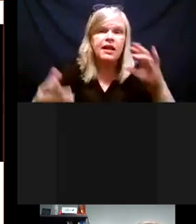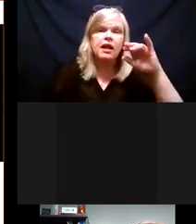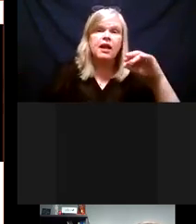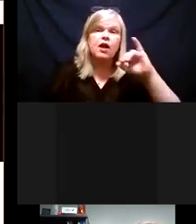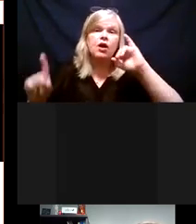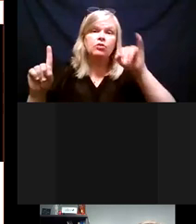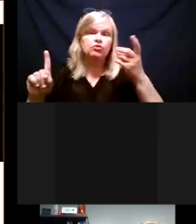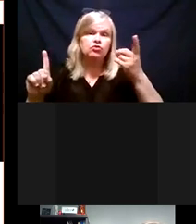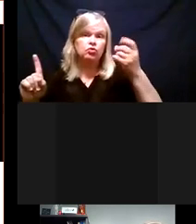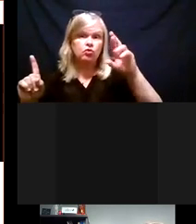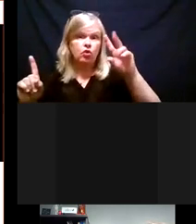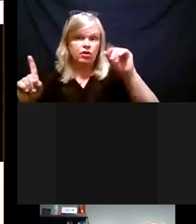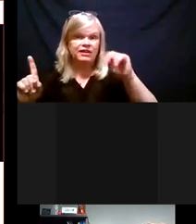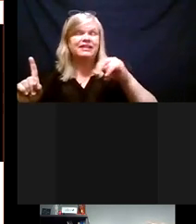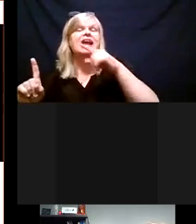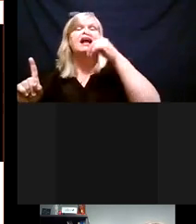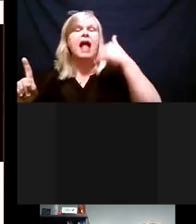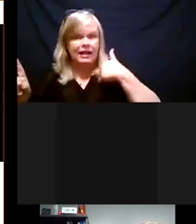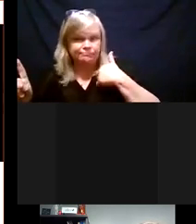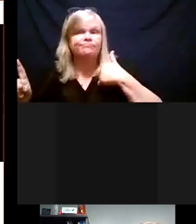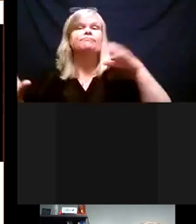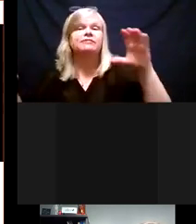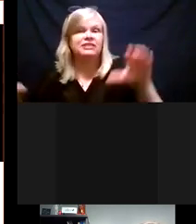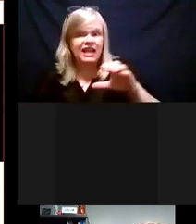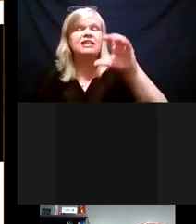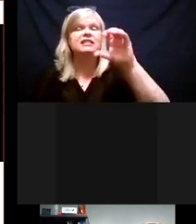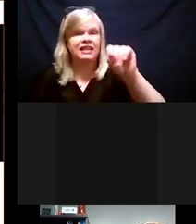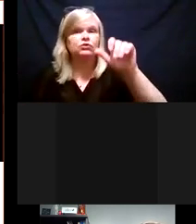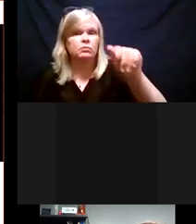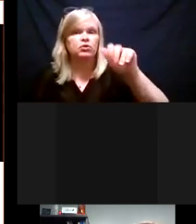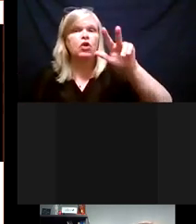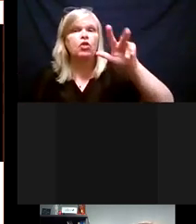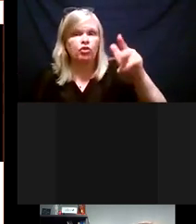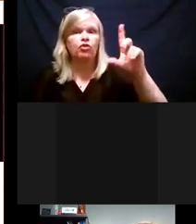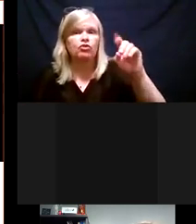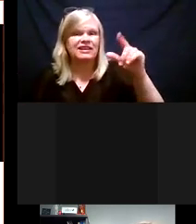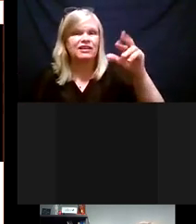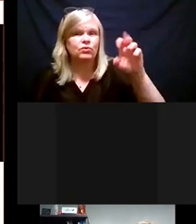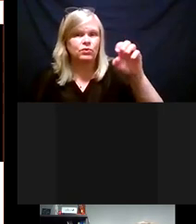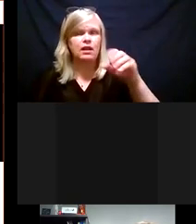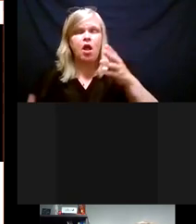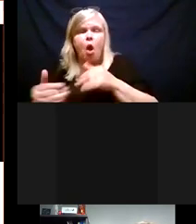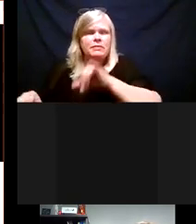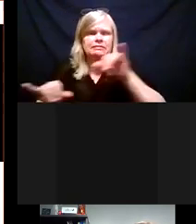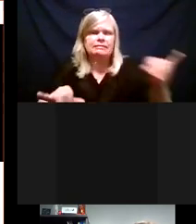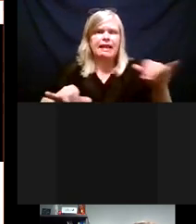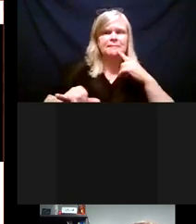COMMITTED SEXUAL ABUSE IN THE 3RD DEGREE. THIS ONE IS SIMILAR TO THE OTHER ONE BUT IT'S A LITTLE DIFFERENT